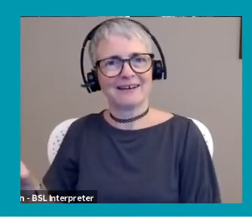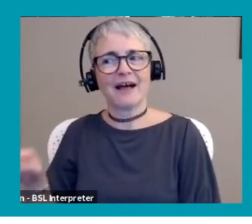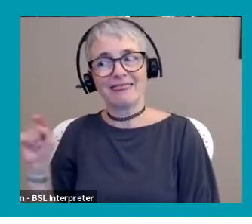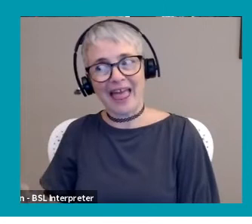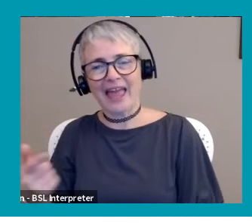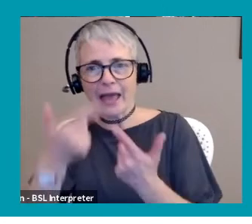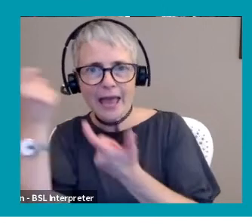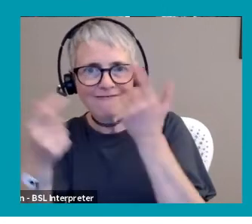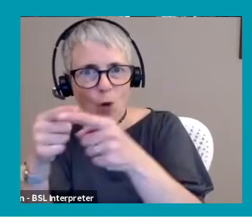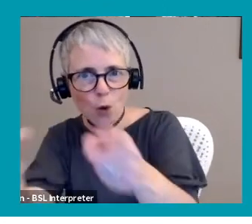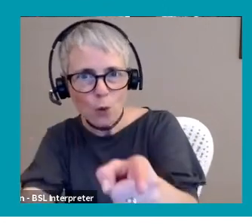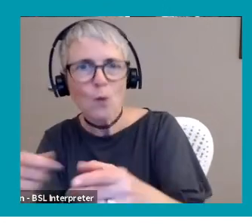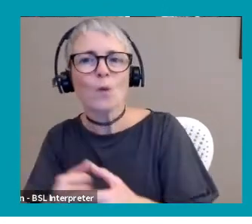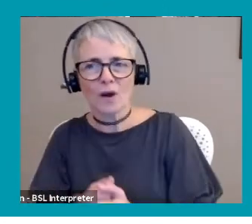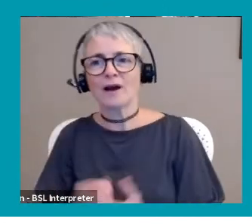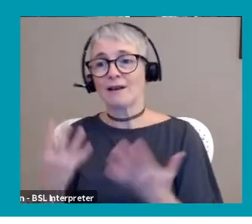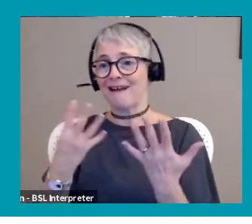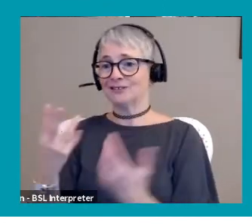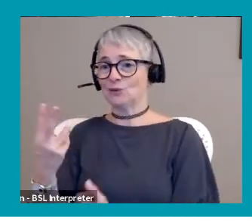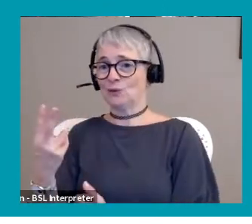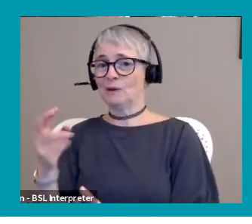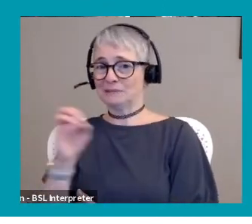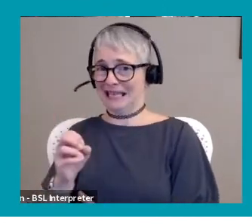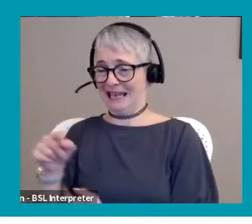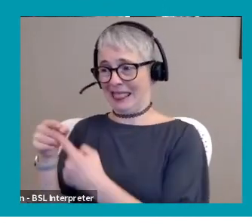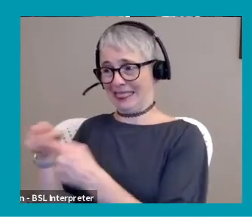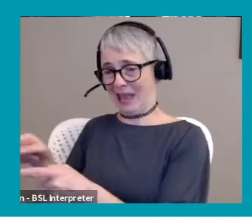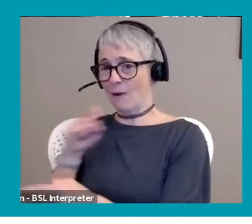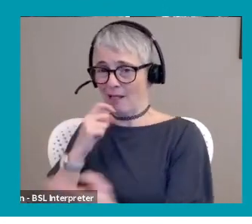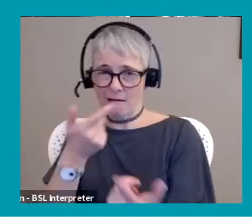So 92% of recruiters use social media to find you and of that